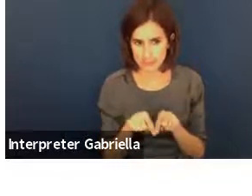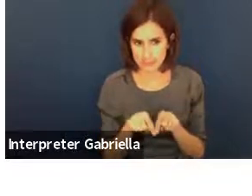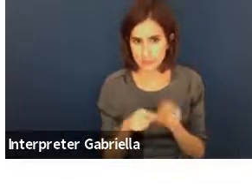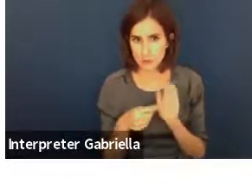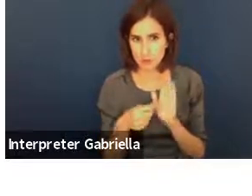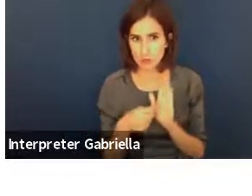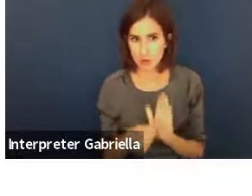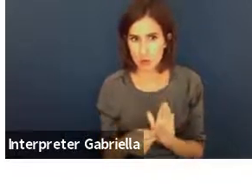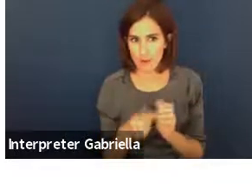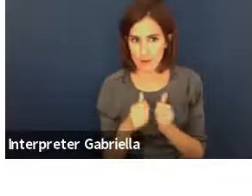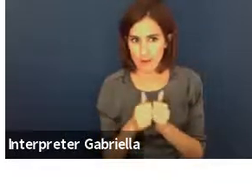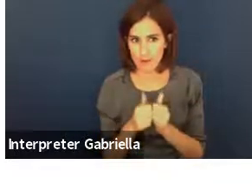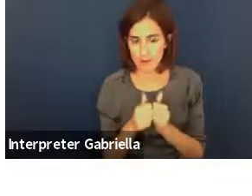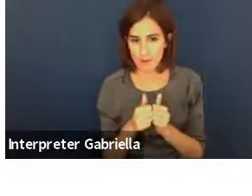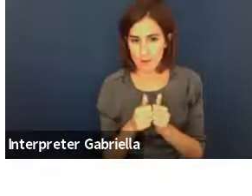Linda Kobashigawa: To go in there to access